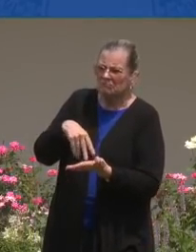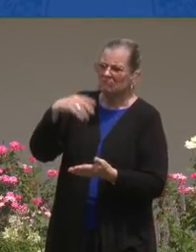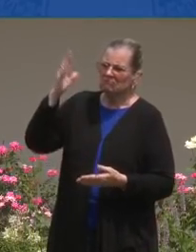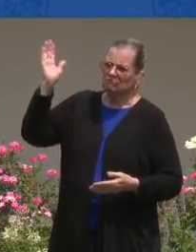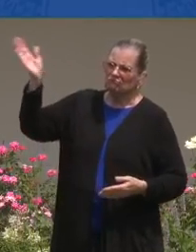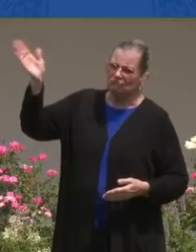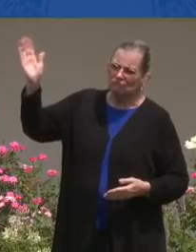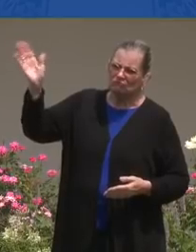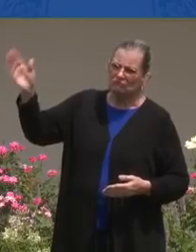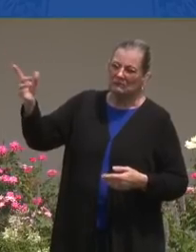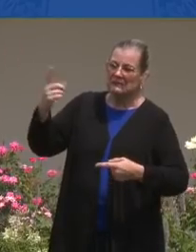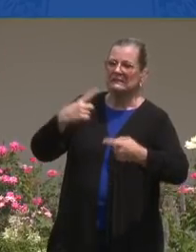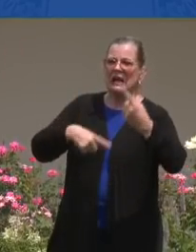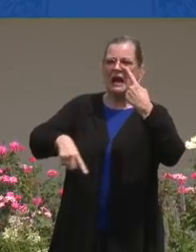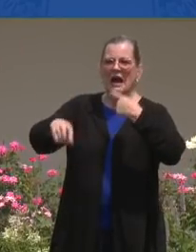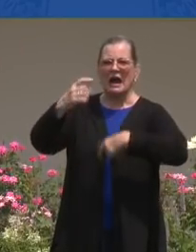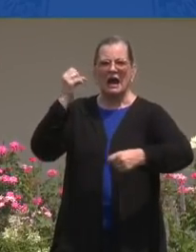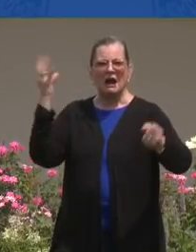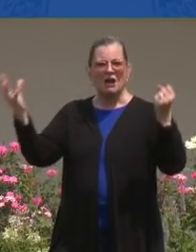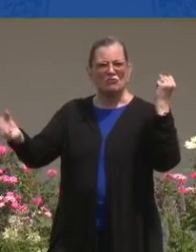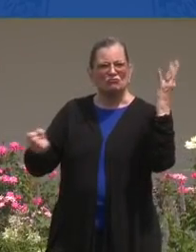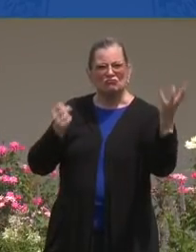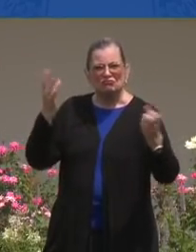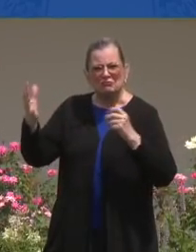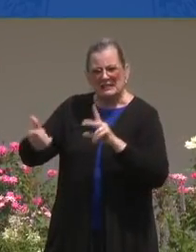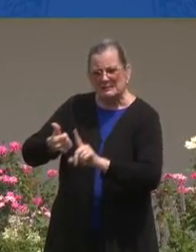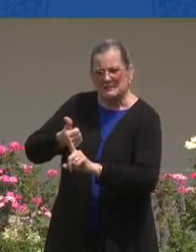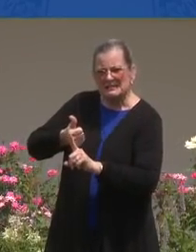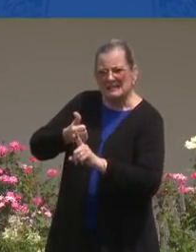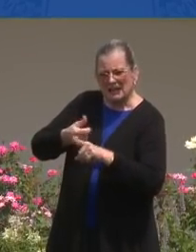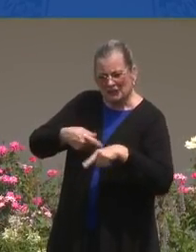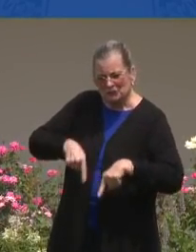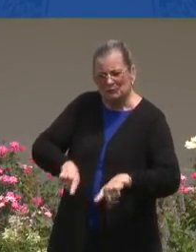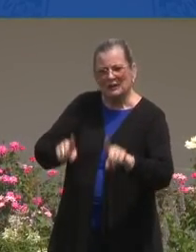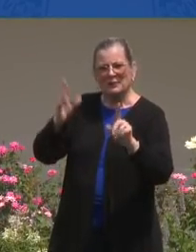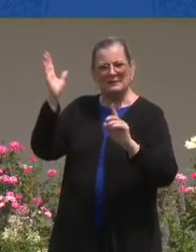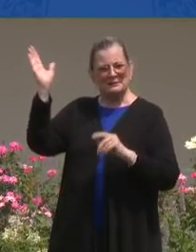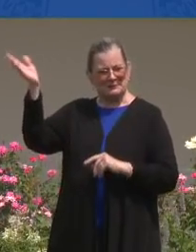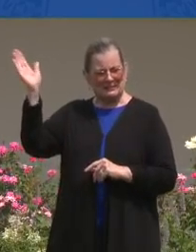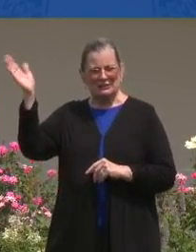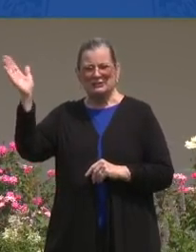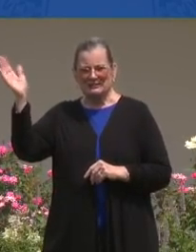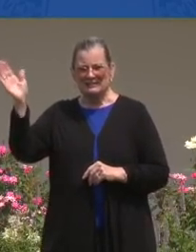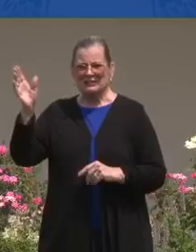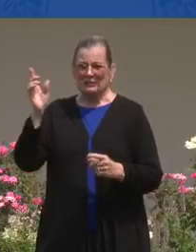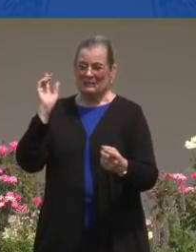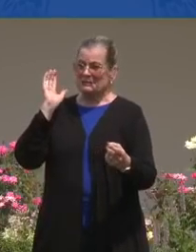to millions of deaf and hard of hearing folks. He was speaking to his brother, Frank. It was personal to him.